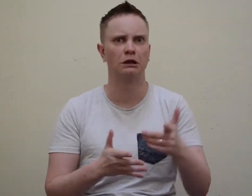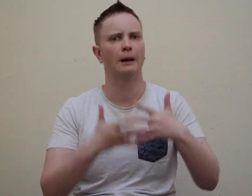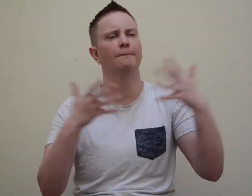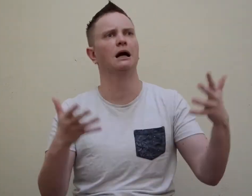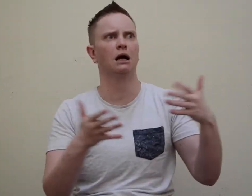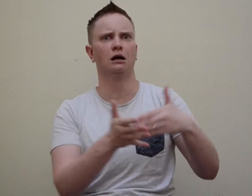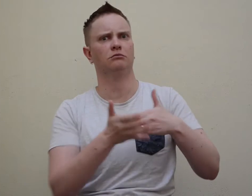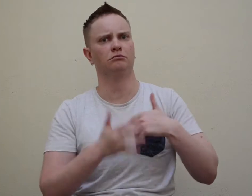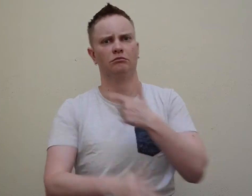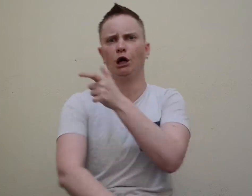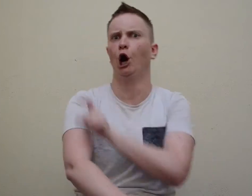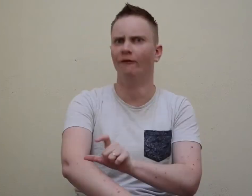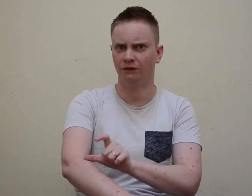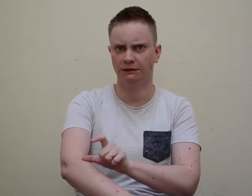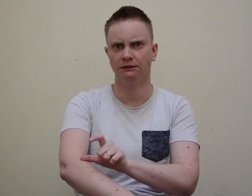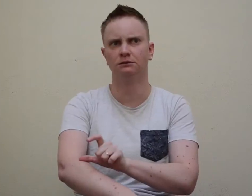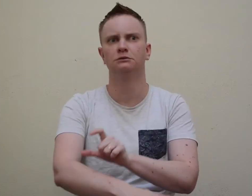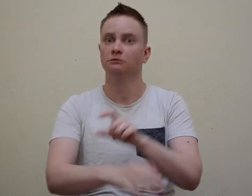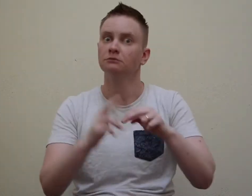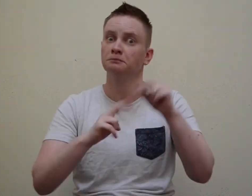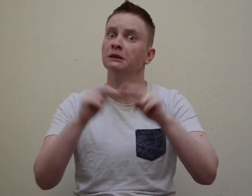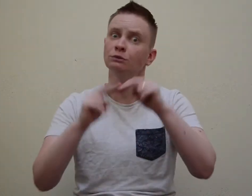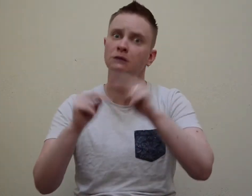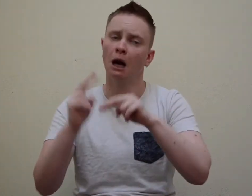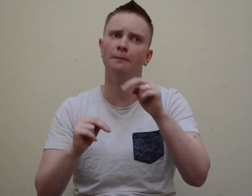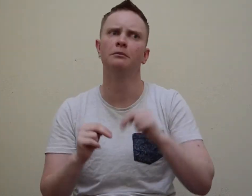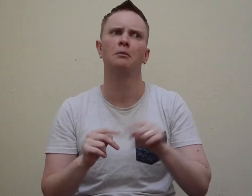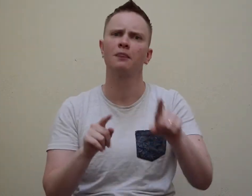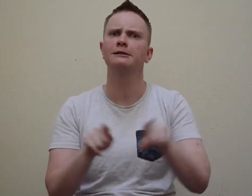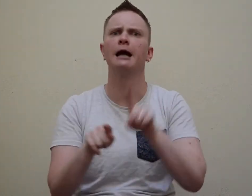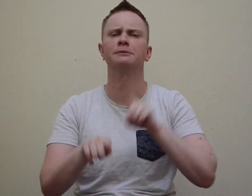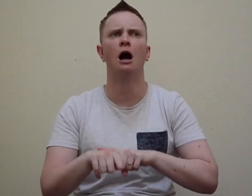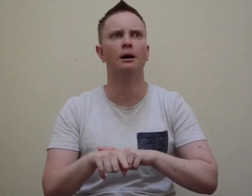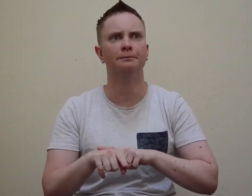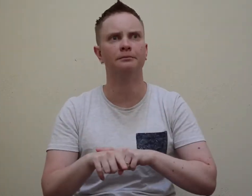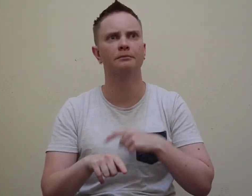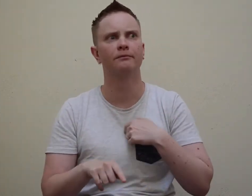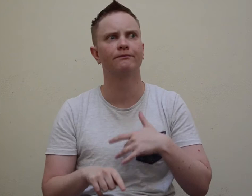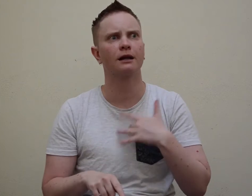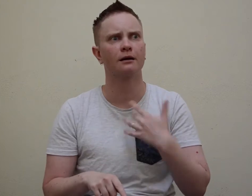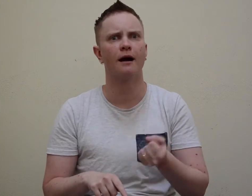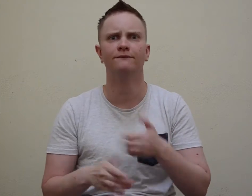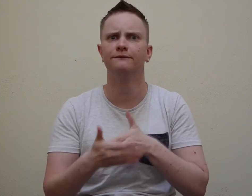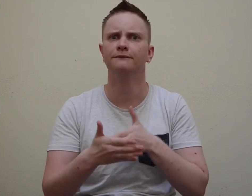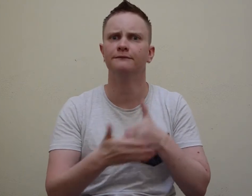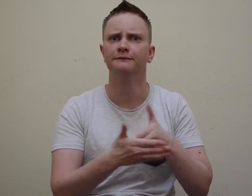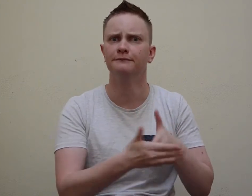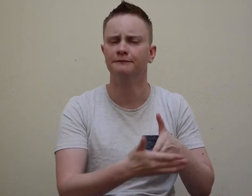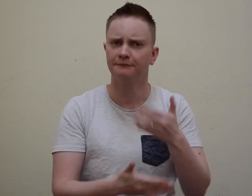being on testosterone, and how it's helped me develop my confidence. But it hasn't been without,